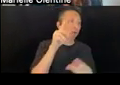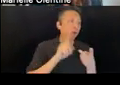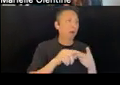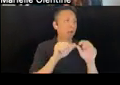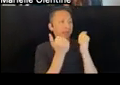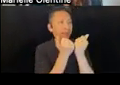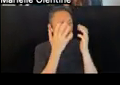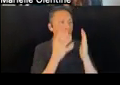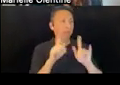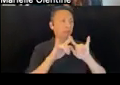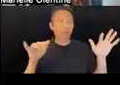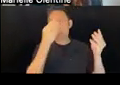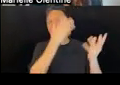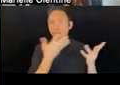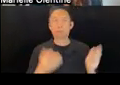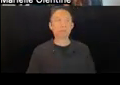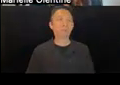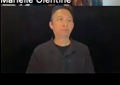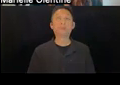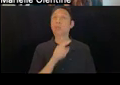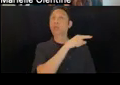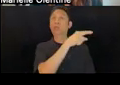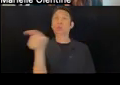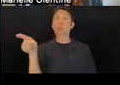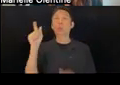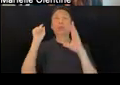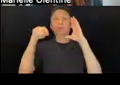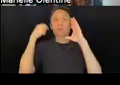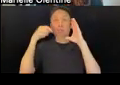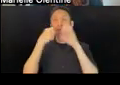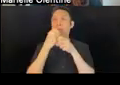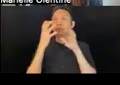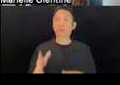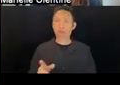Armando, we can pull the chat up. I'll say in my experience, sometimes, chat can be distracting. We